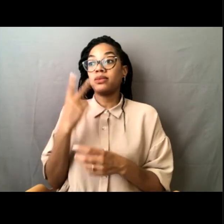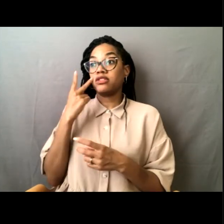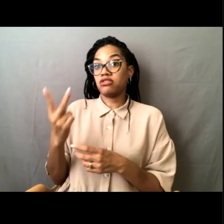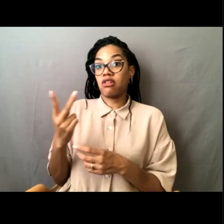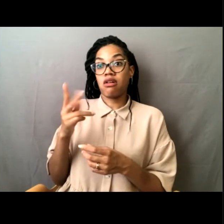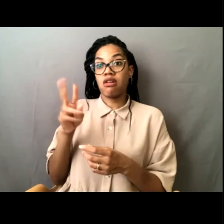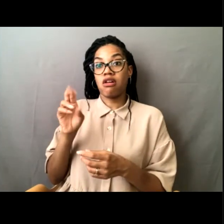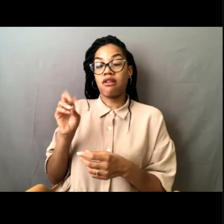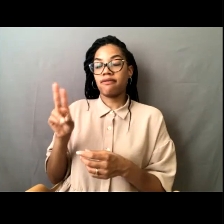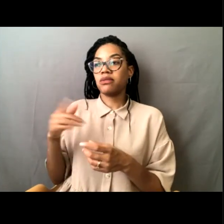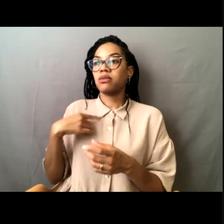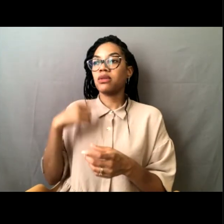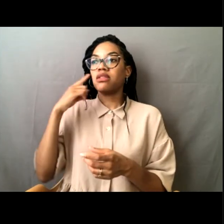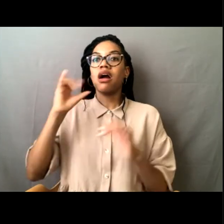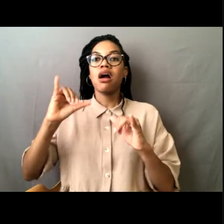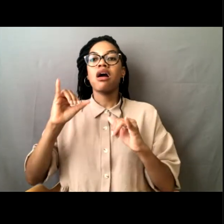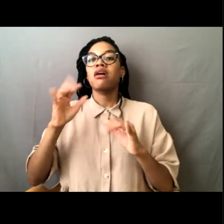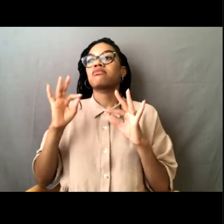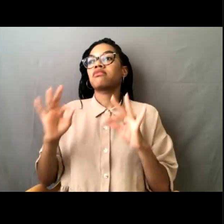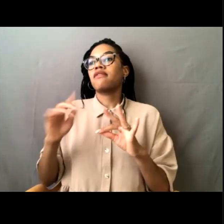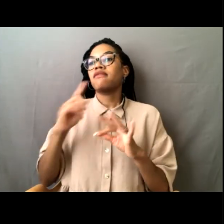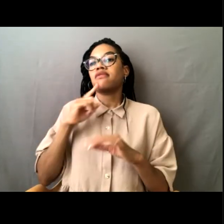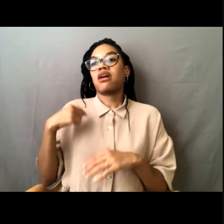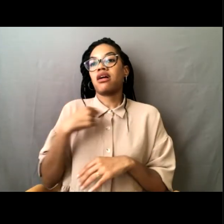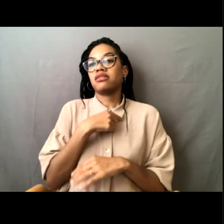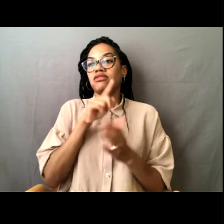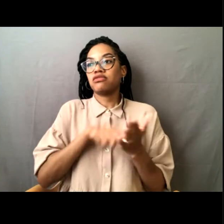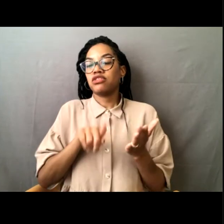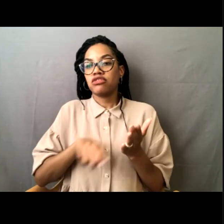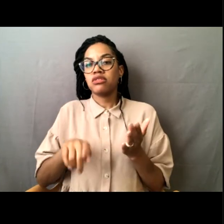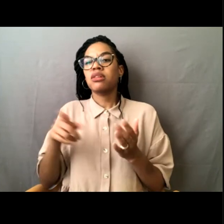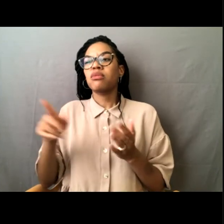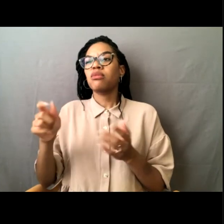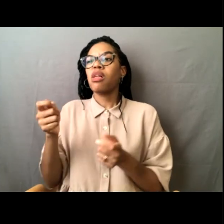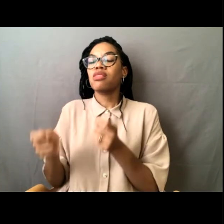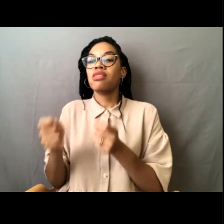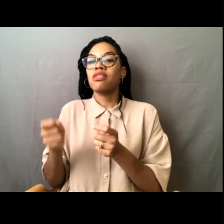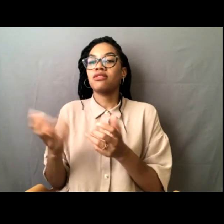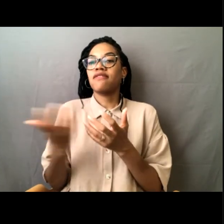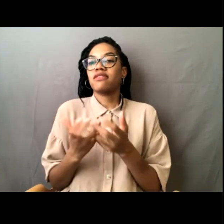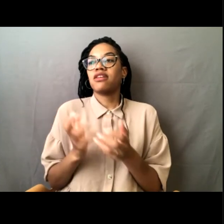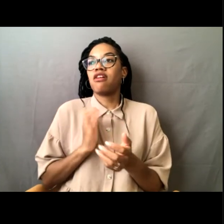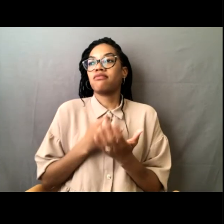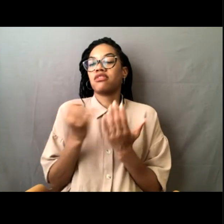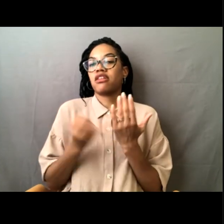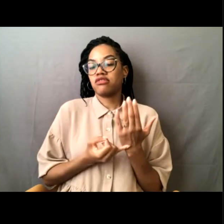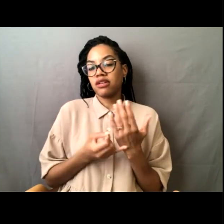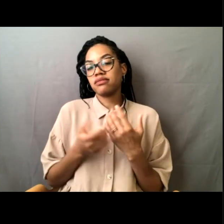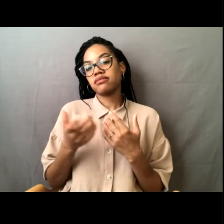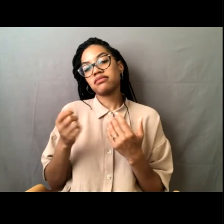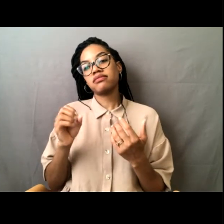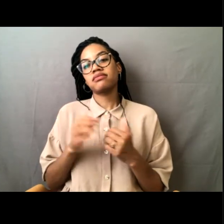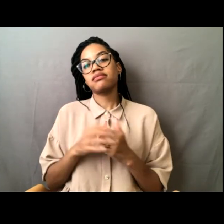in terms of the research that we're conducting and how to make it a little bit more friendly to the organisms we're trying to observe.